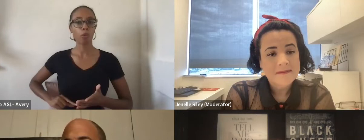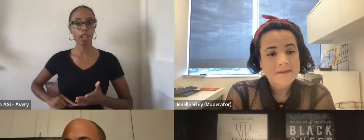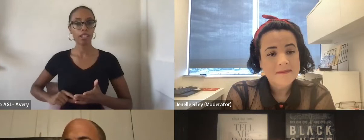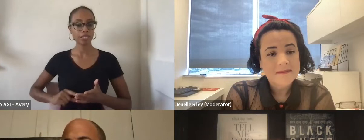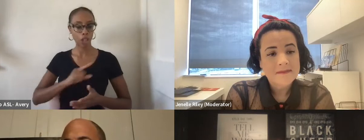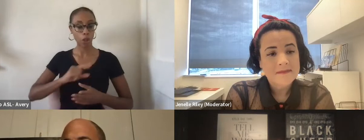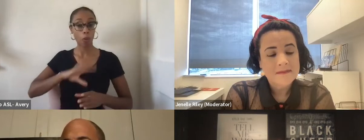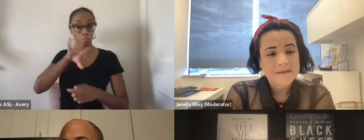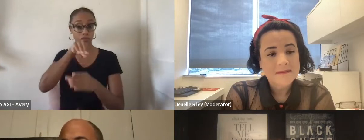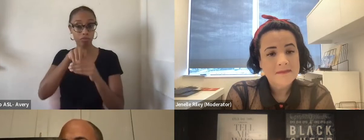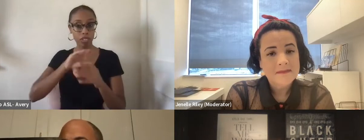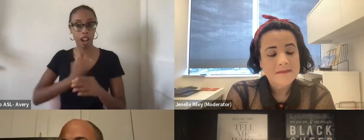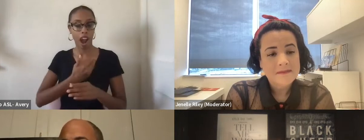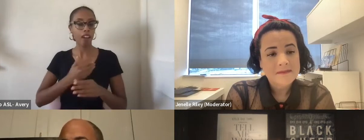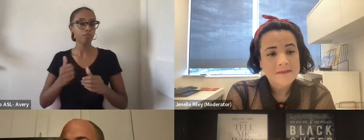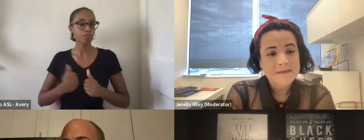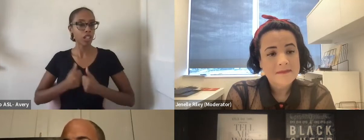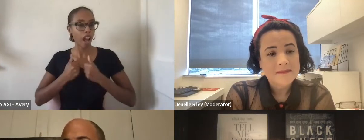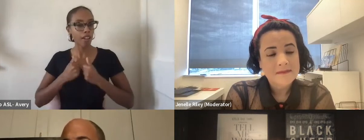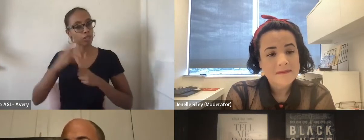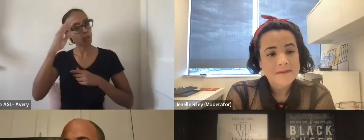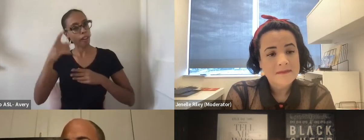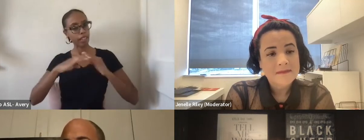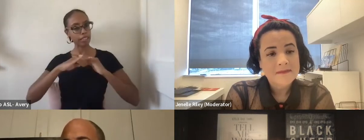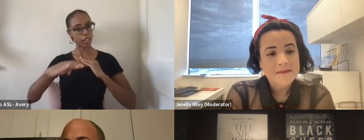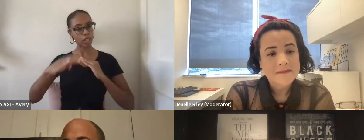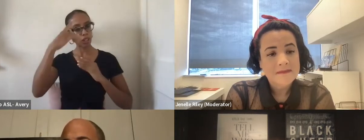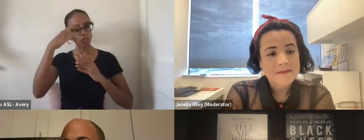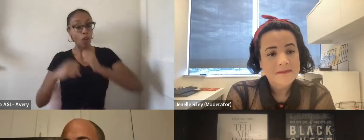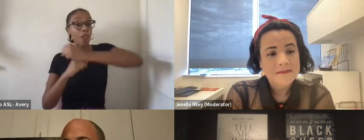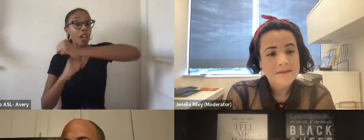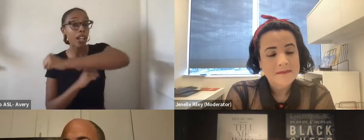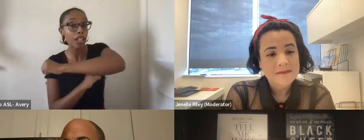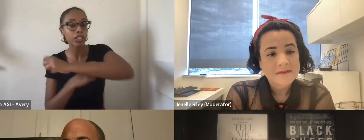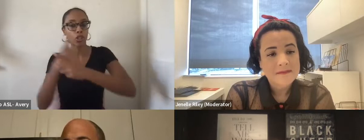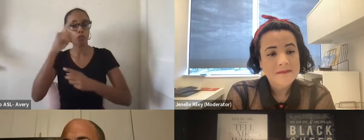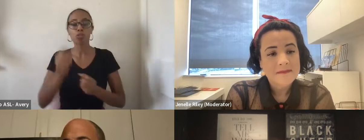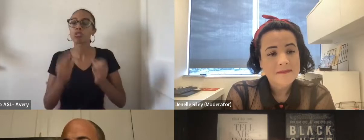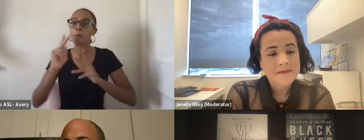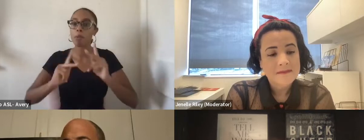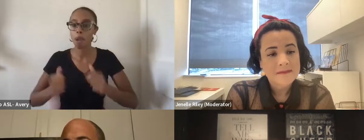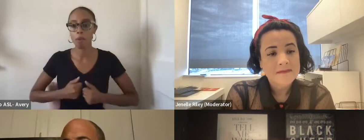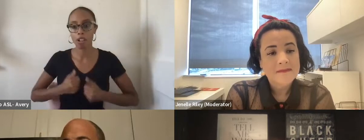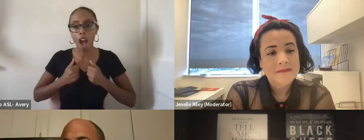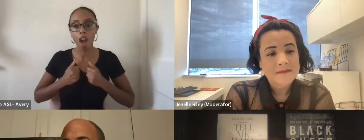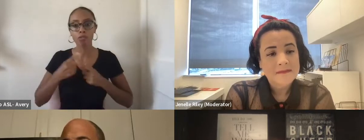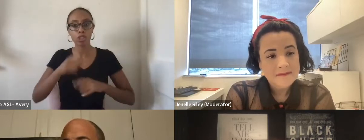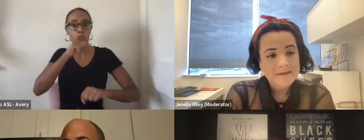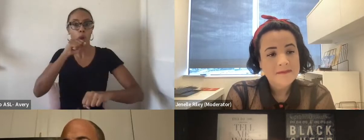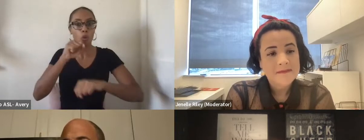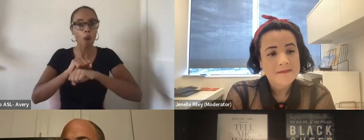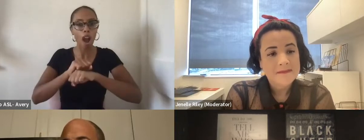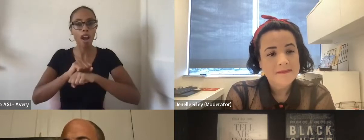And has been kind of a rock, kind of a glue for many people, not for everyone, but for lots of